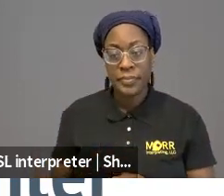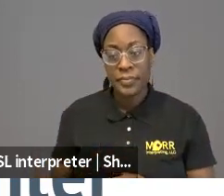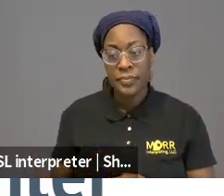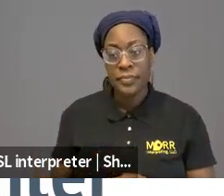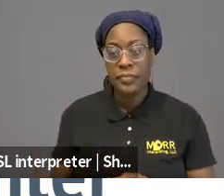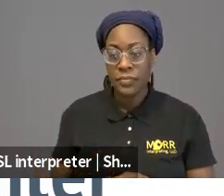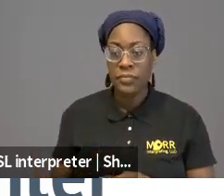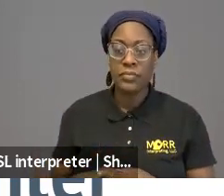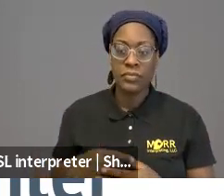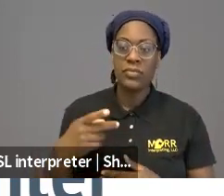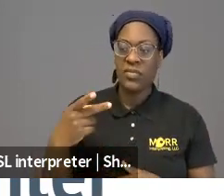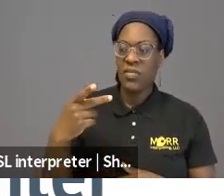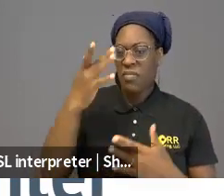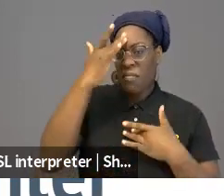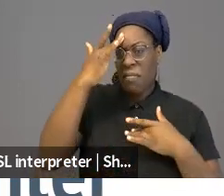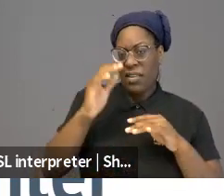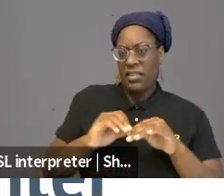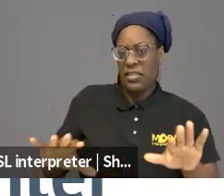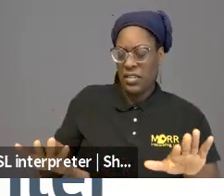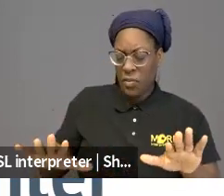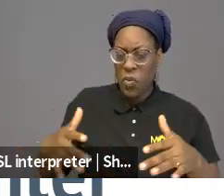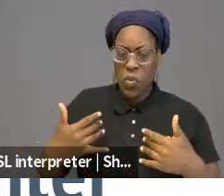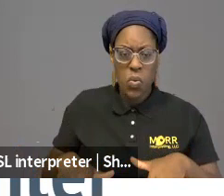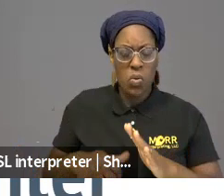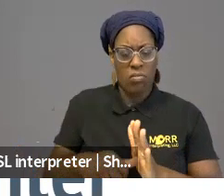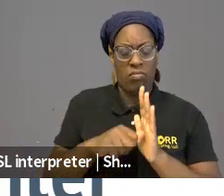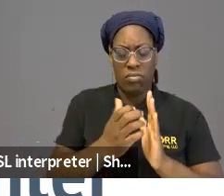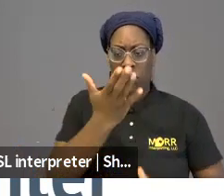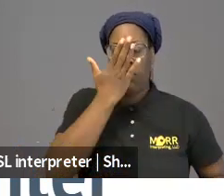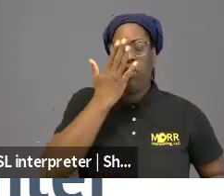changes more to how we needed to support staff and each other. This need to support staff and